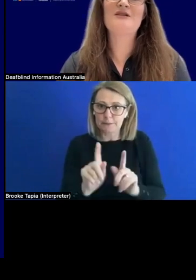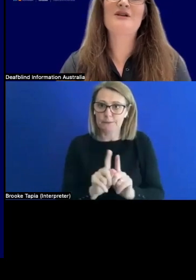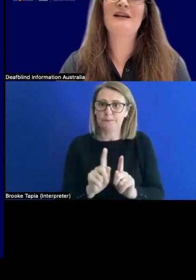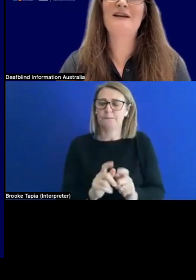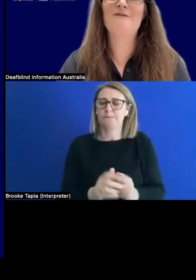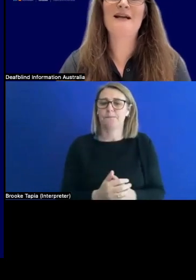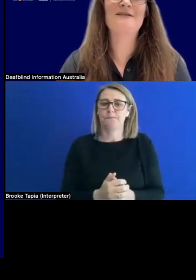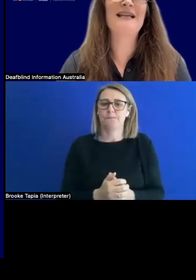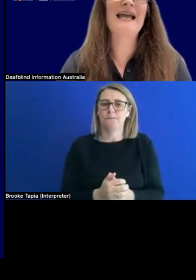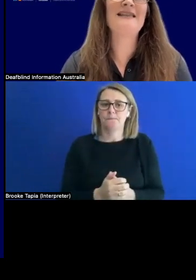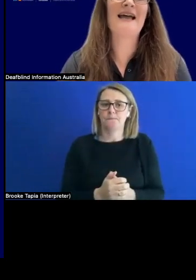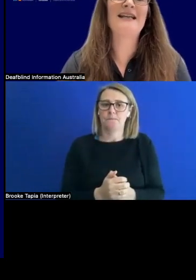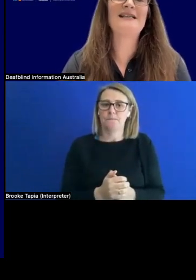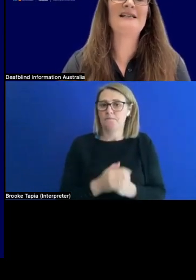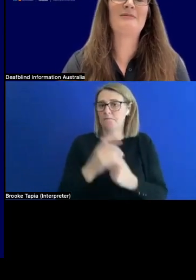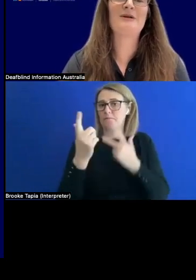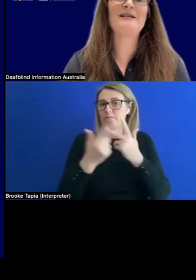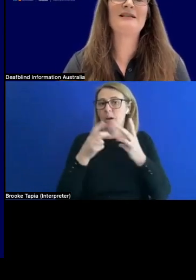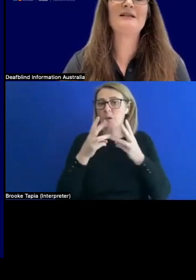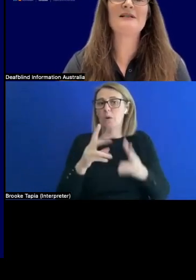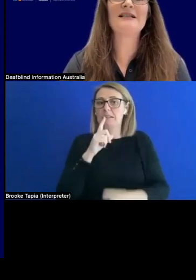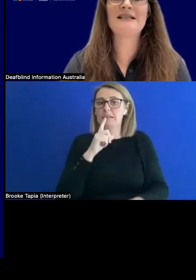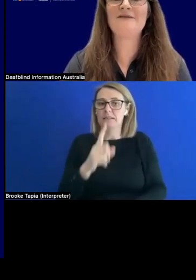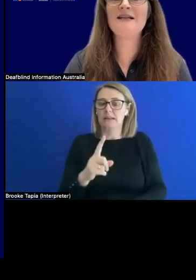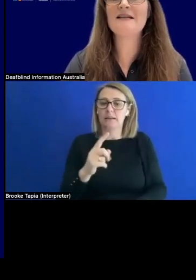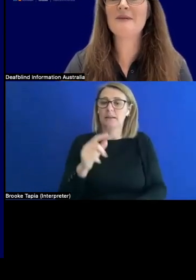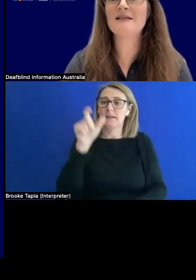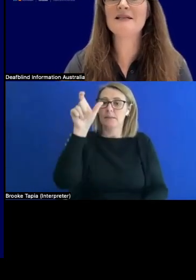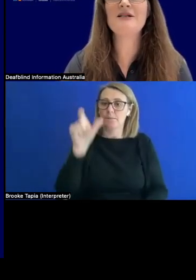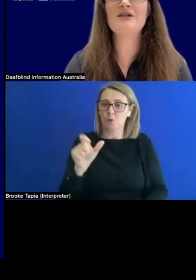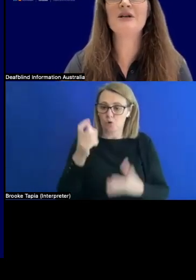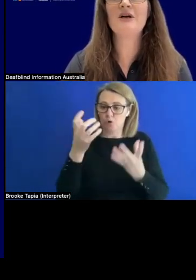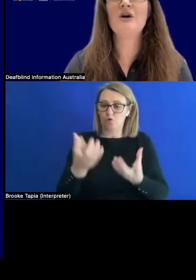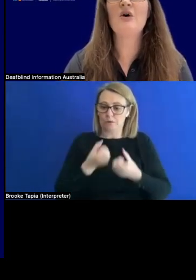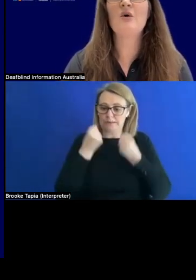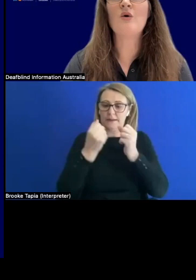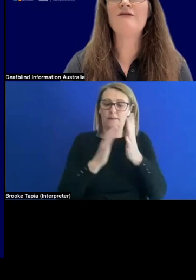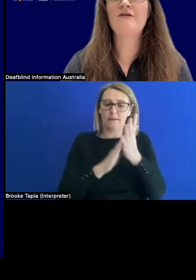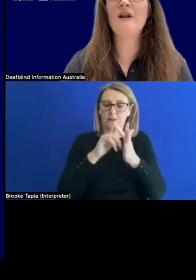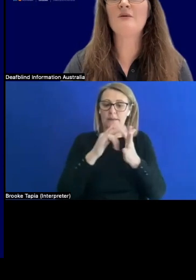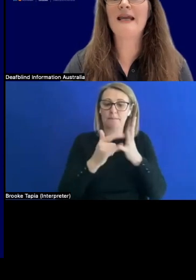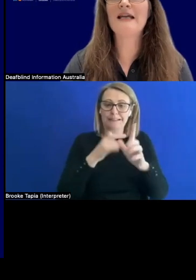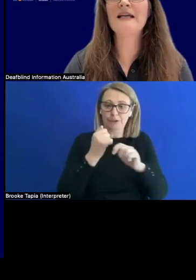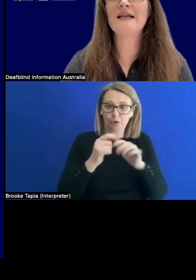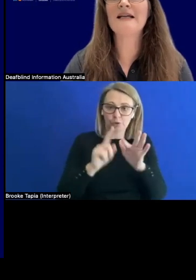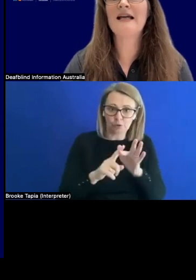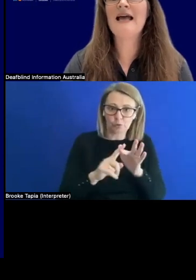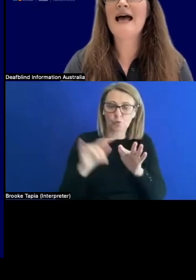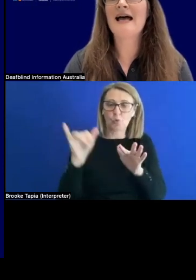an alternative way of saying that is the person receiving the message or following